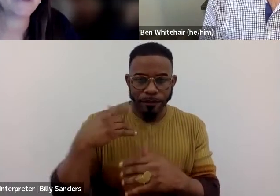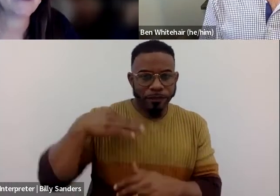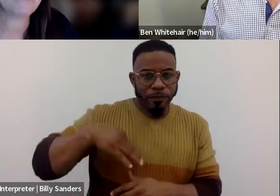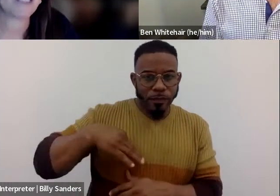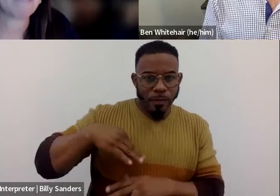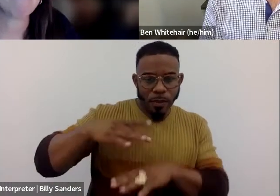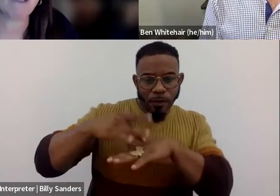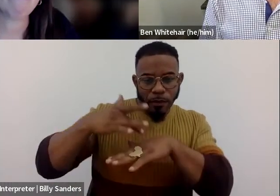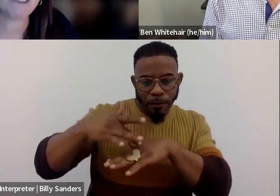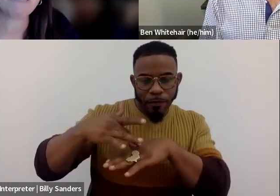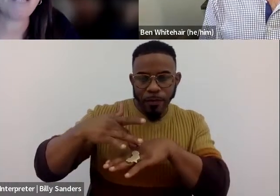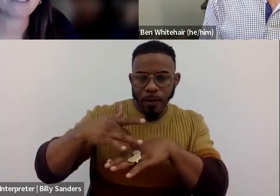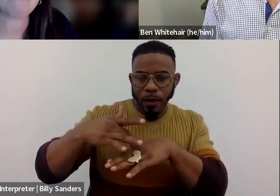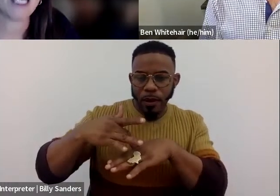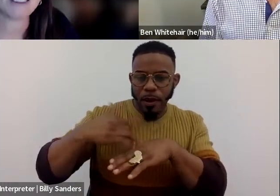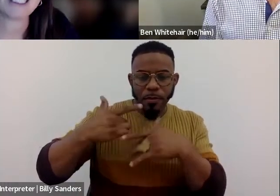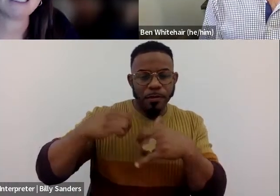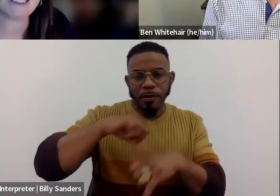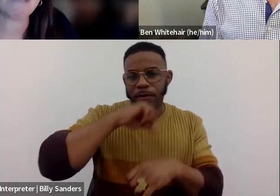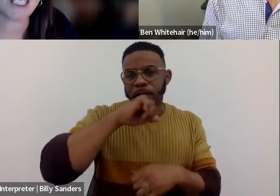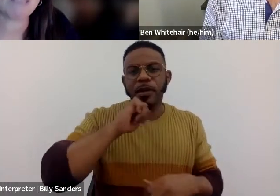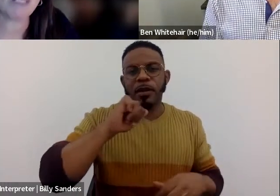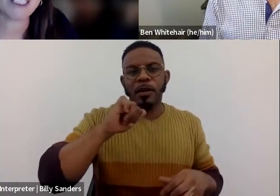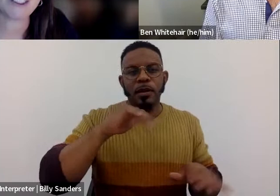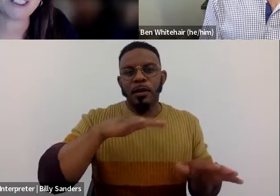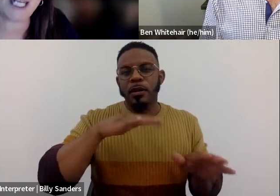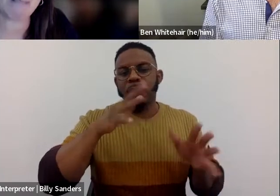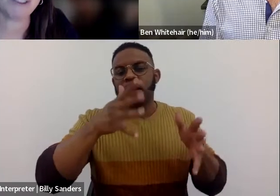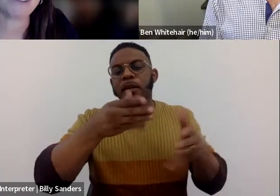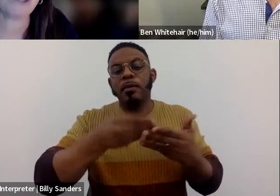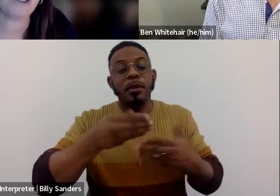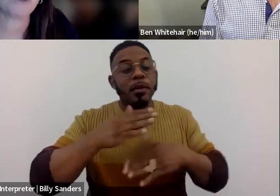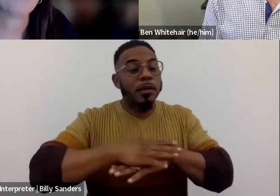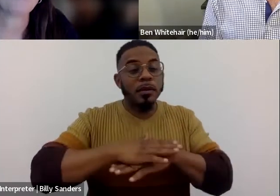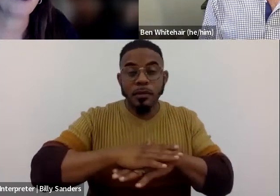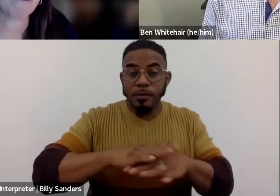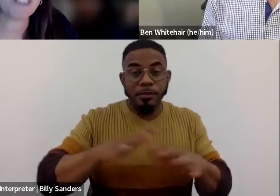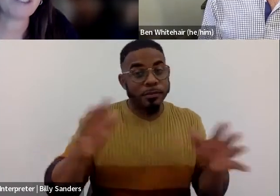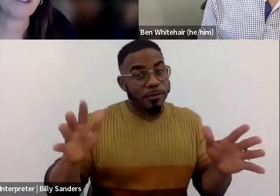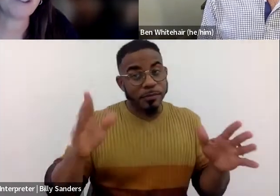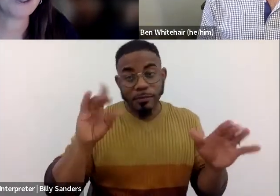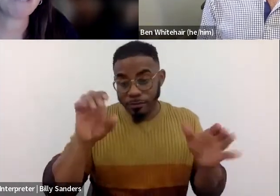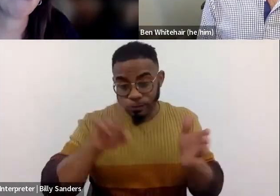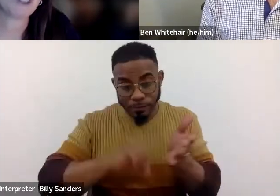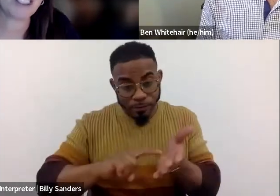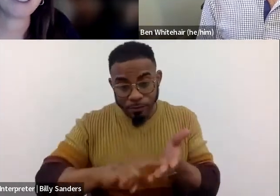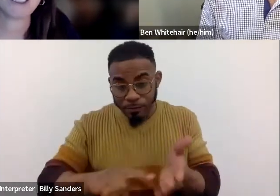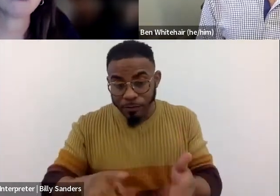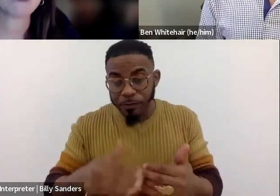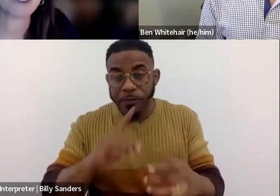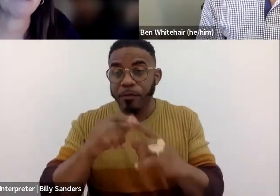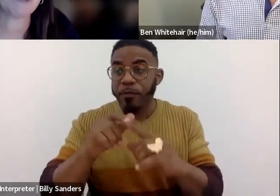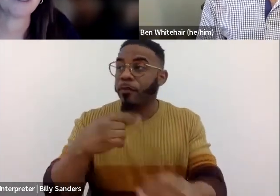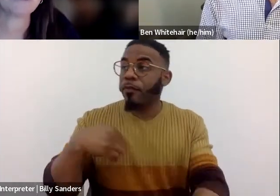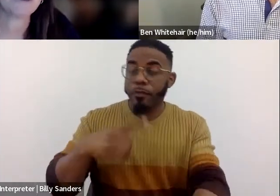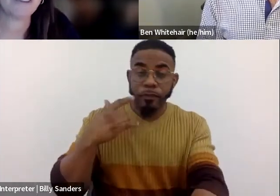and I'm a big fan of not leaving any money on the table. So, do your research, even talk to us at the union